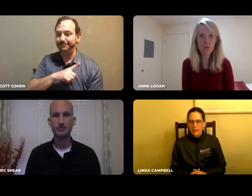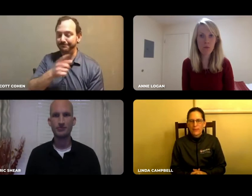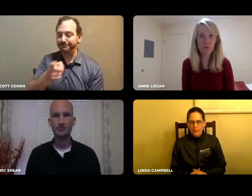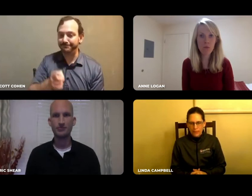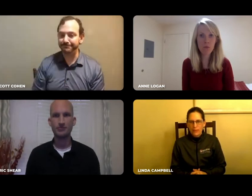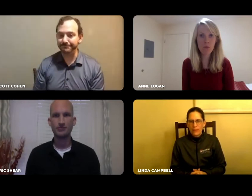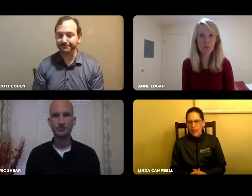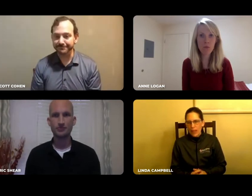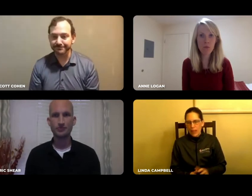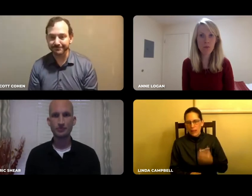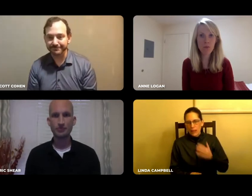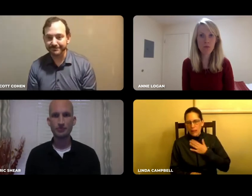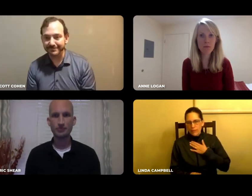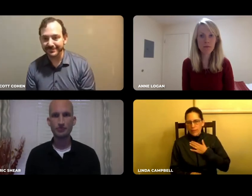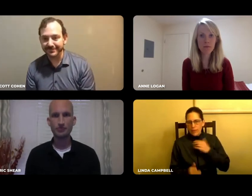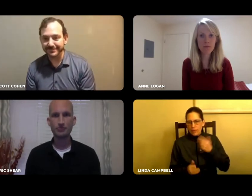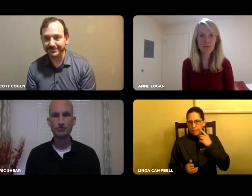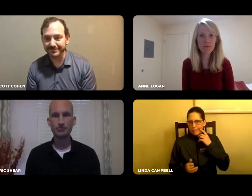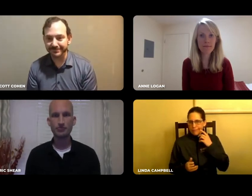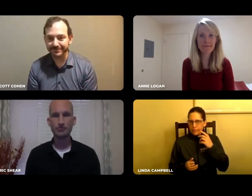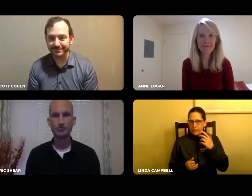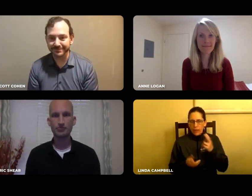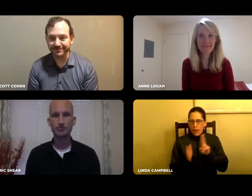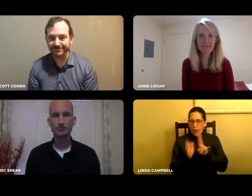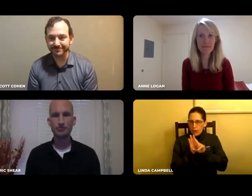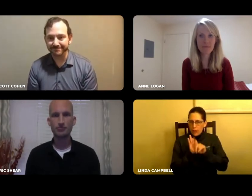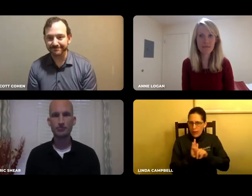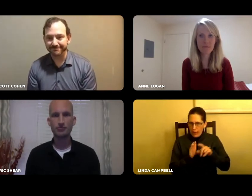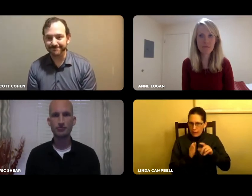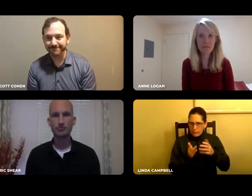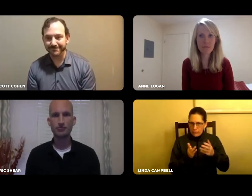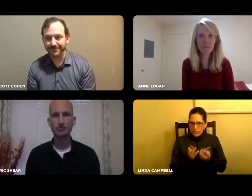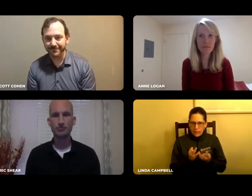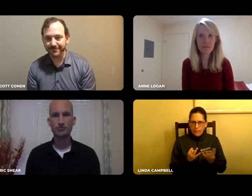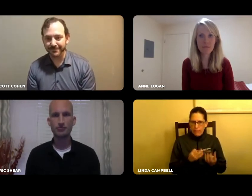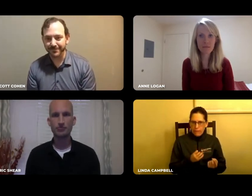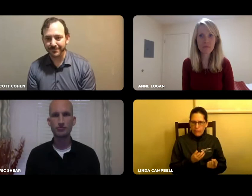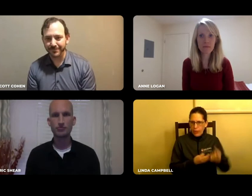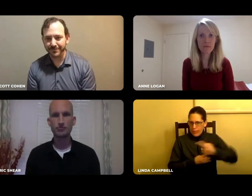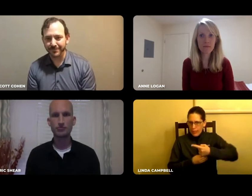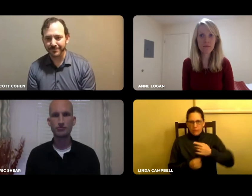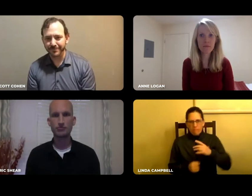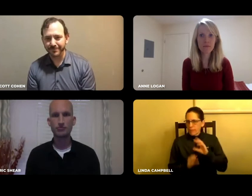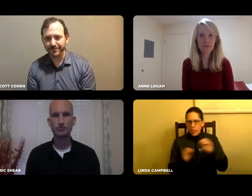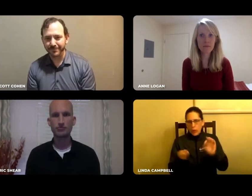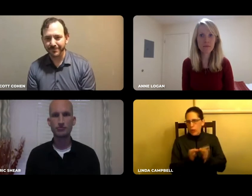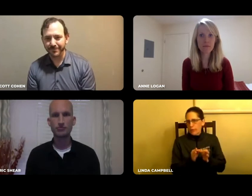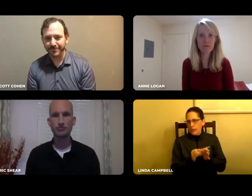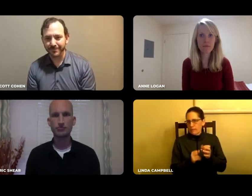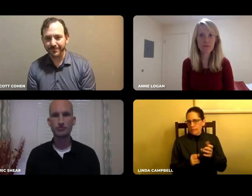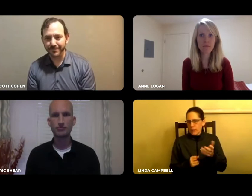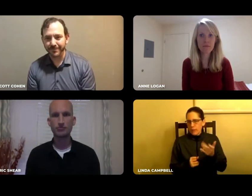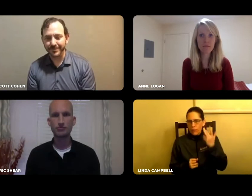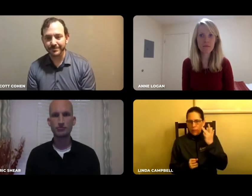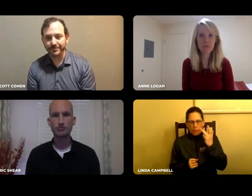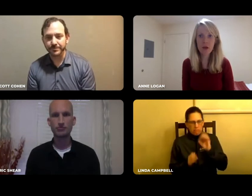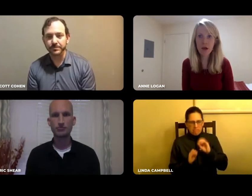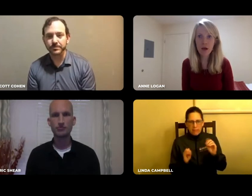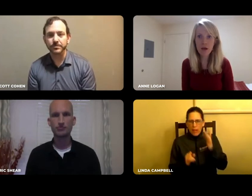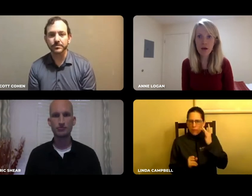Undergrad all 4 years I didn't use an interpreter.